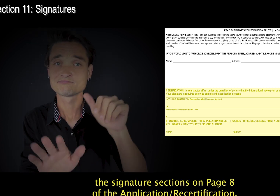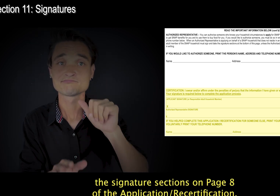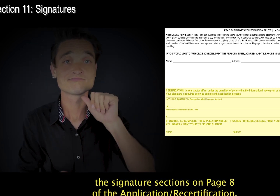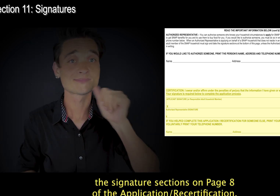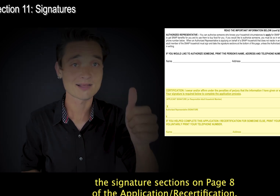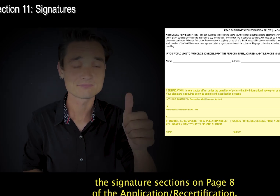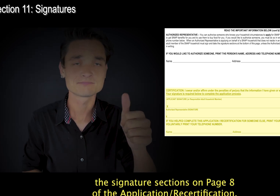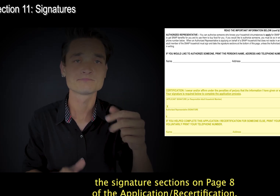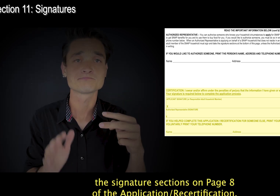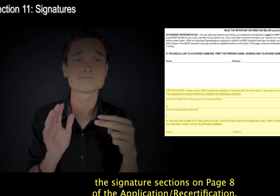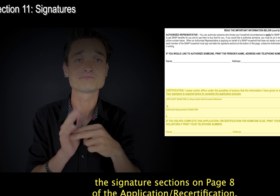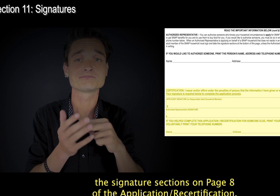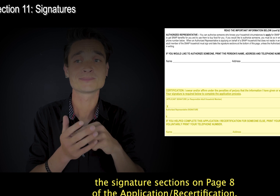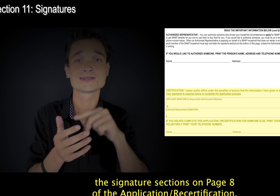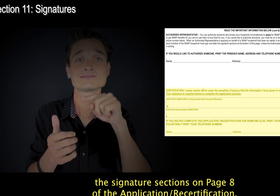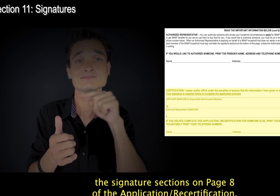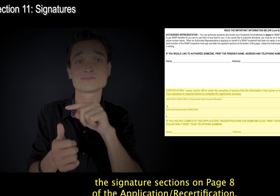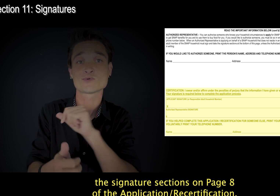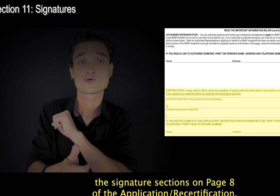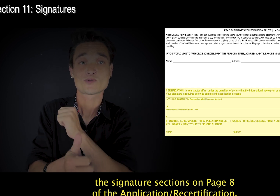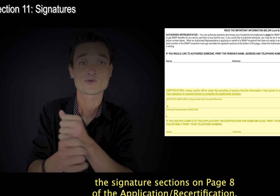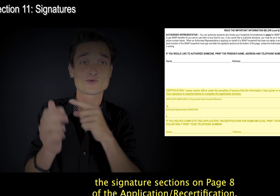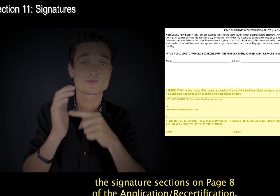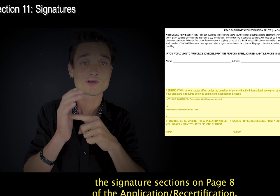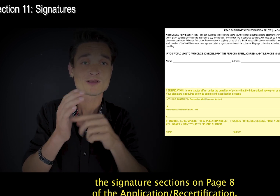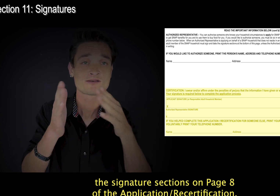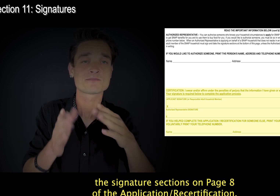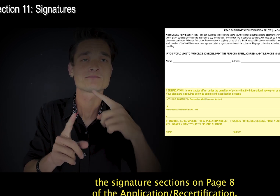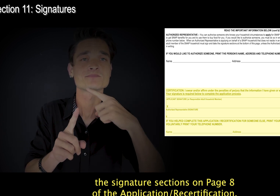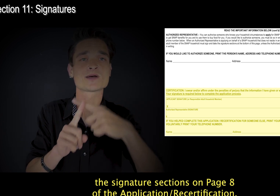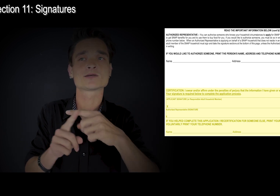the signature sections on Page 8 of the Application/Recertification.